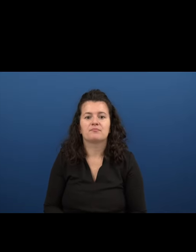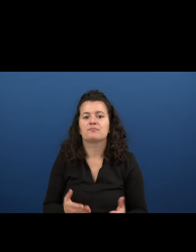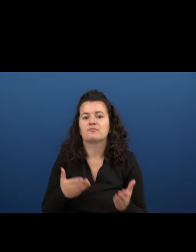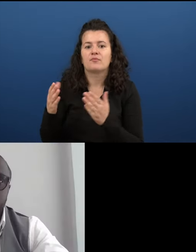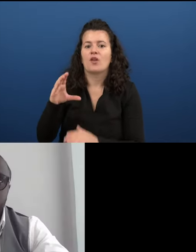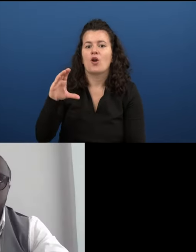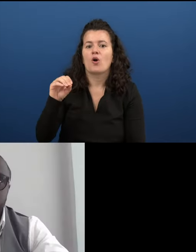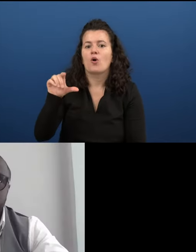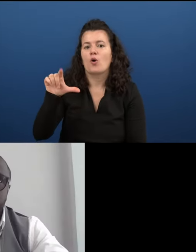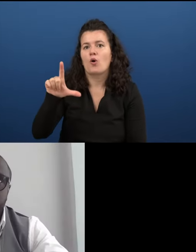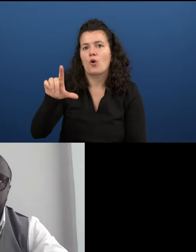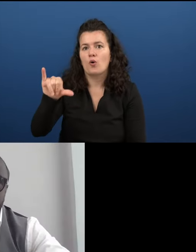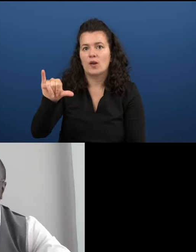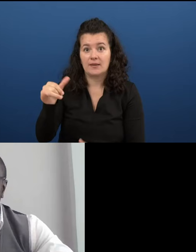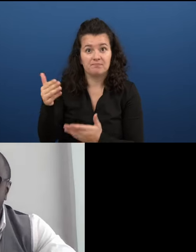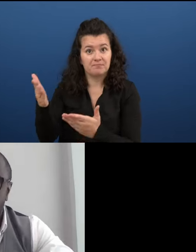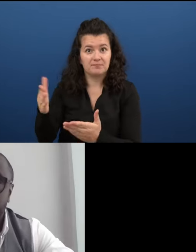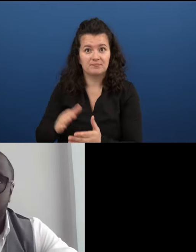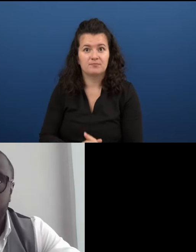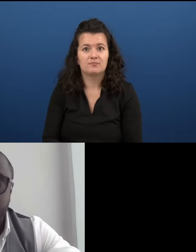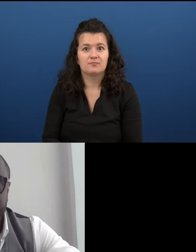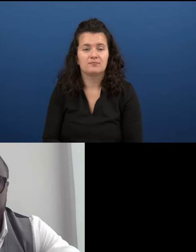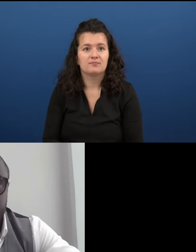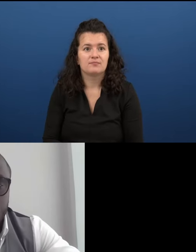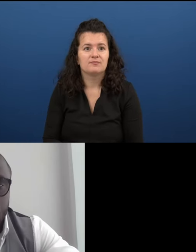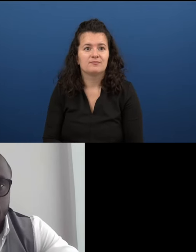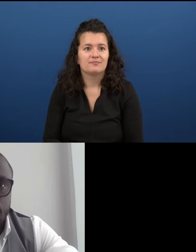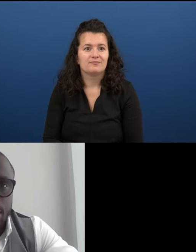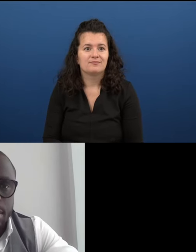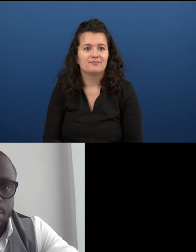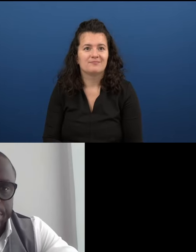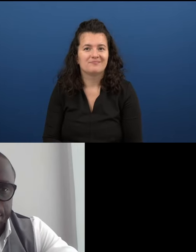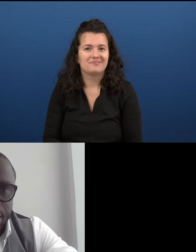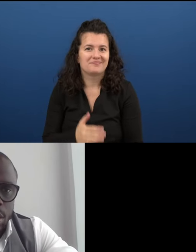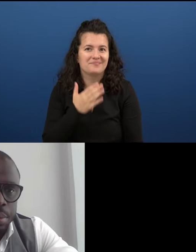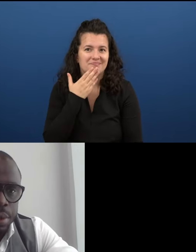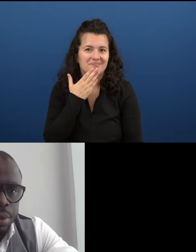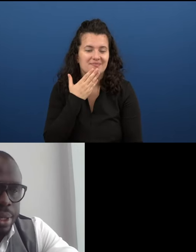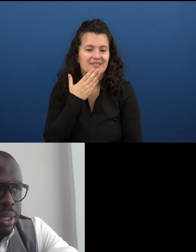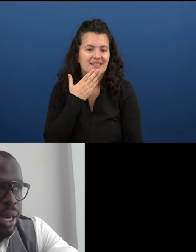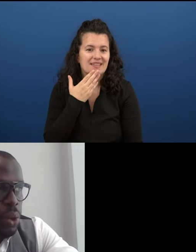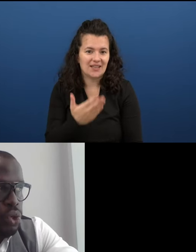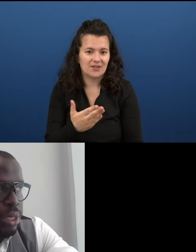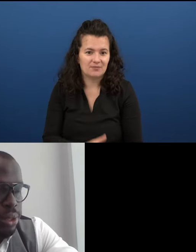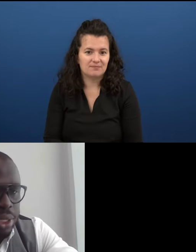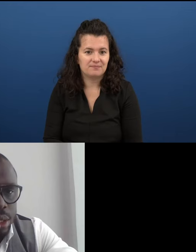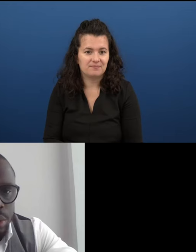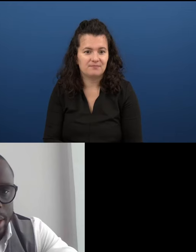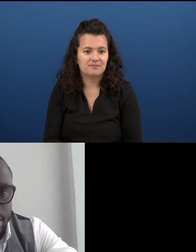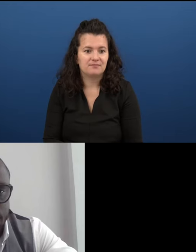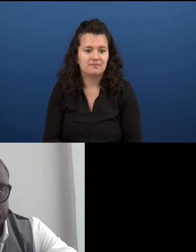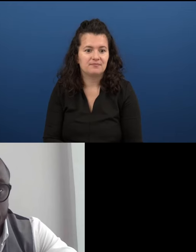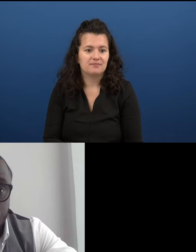some more concrete co 11:24:54 packing my lousy.